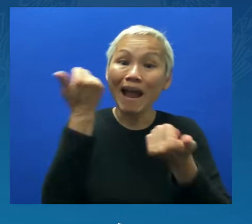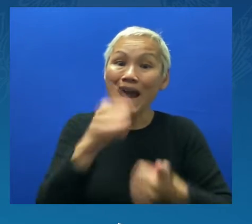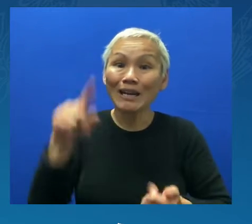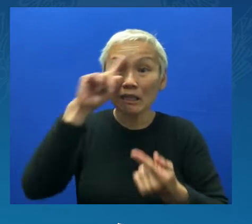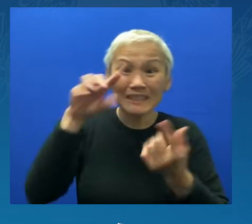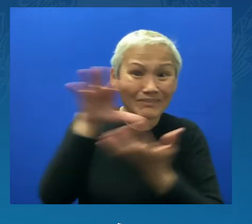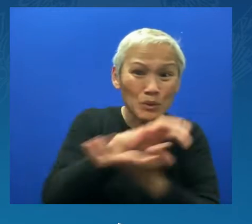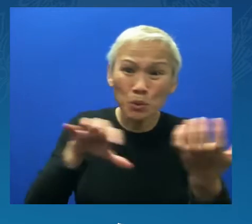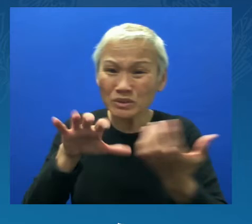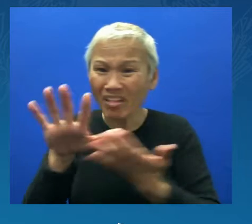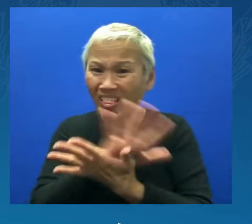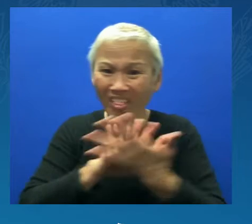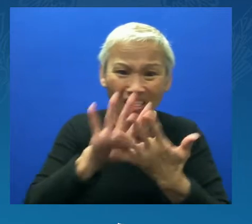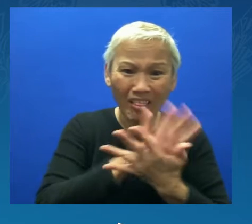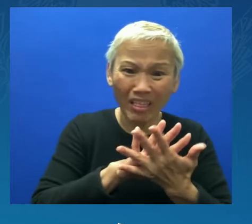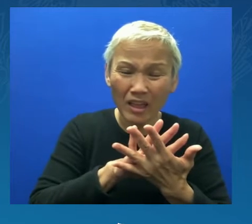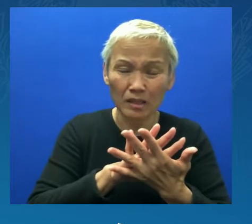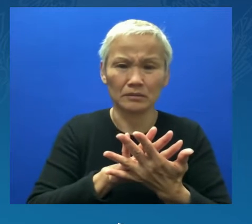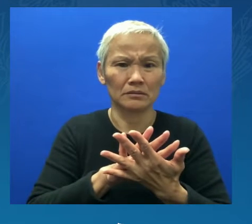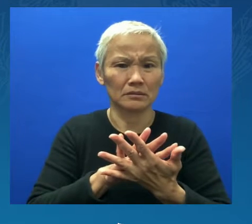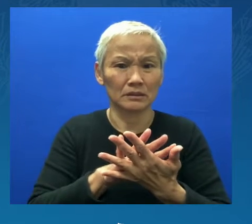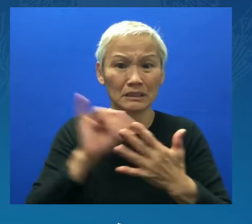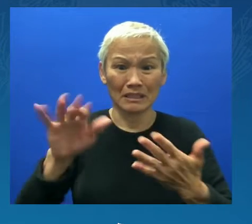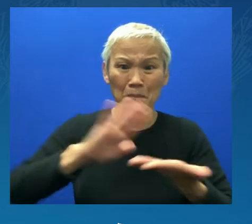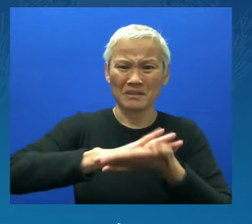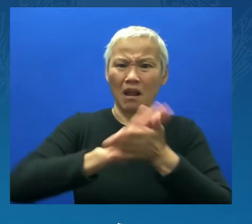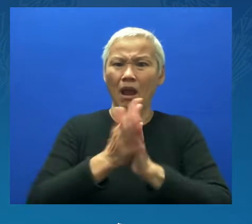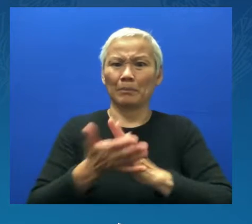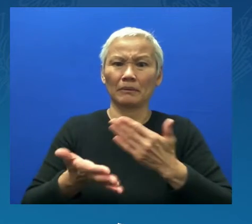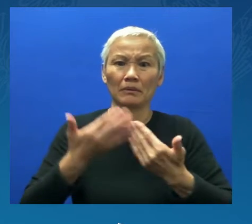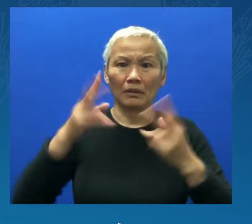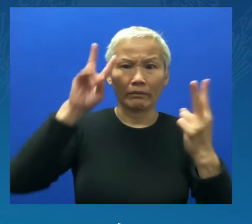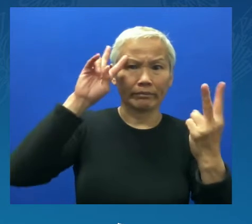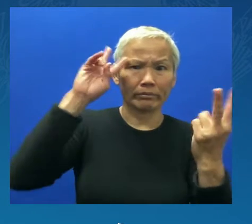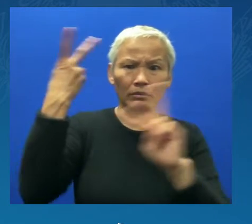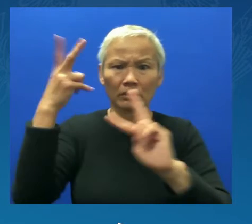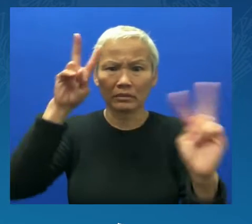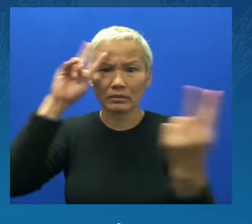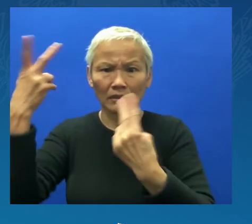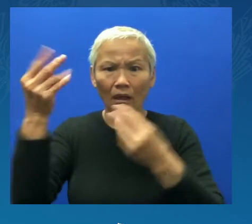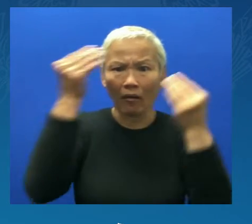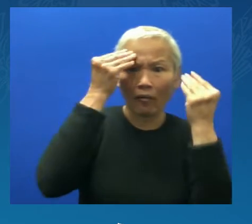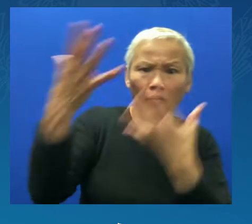then, for misinformation and disinformation and predatory behaviors.